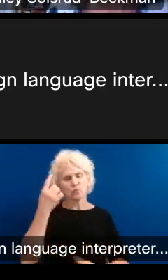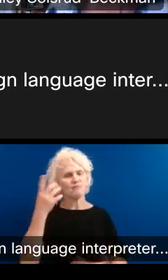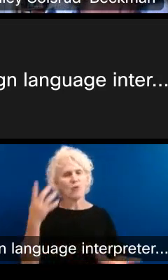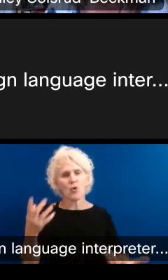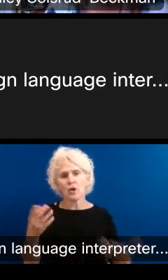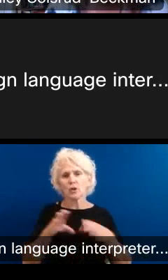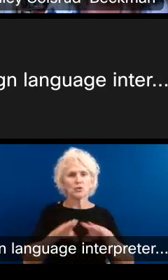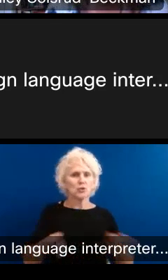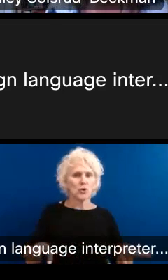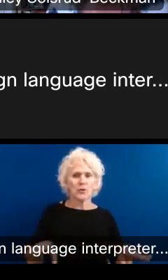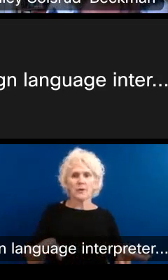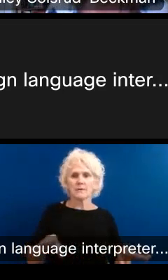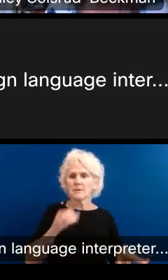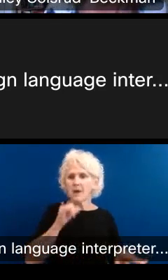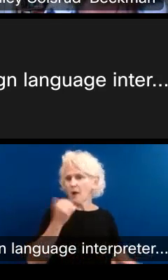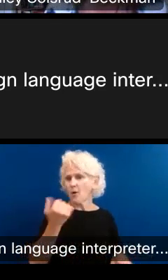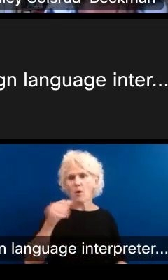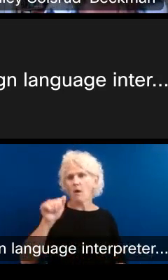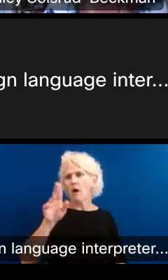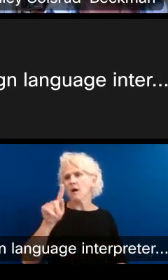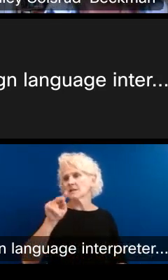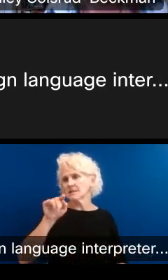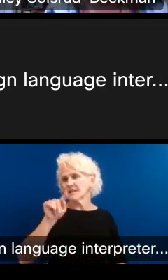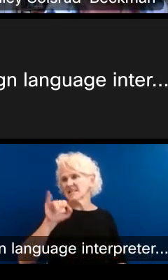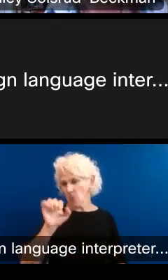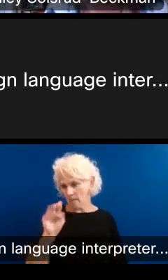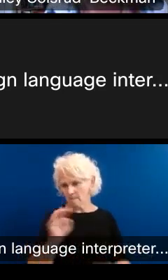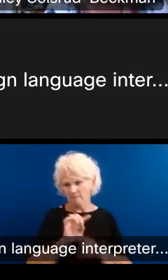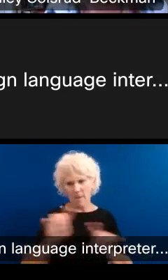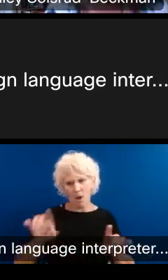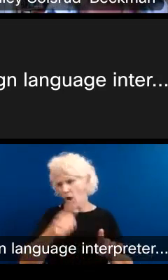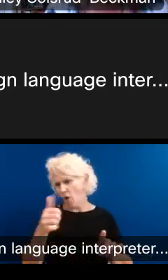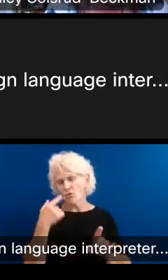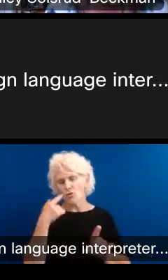not just who have autism but who have also related conditions, so that's another one to check out.